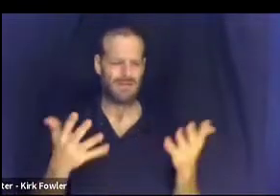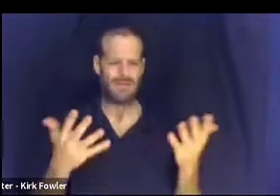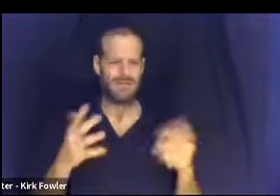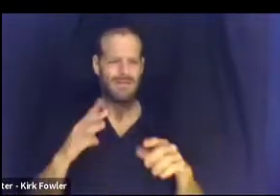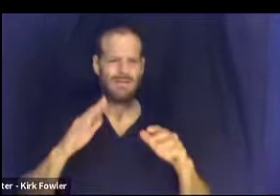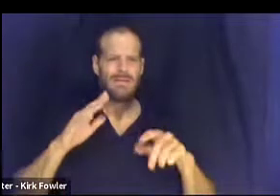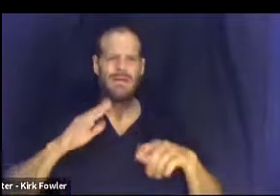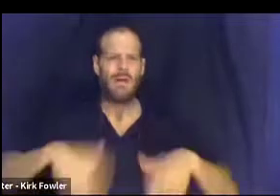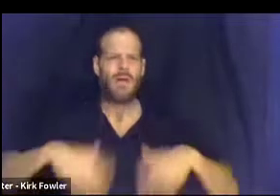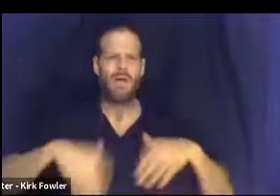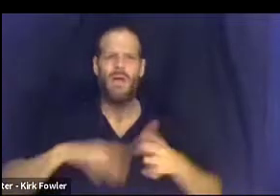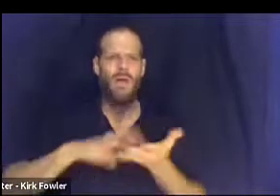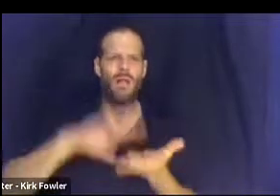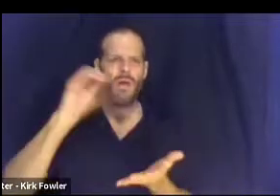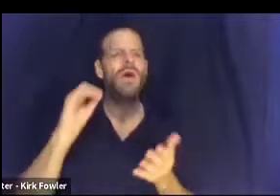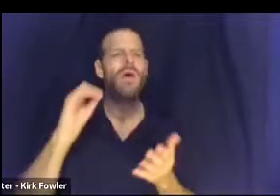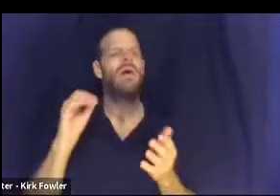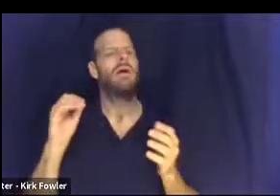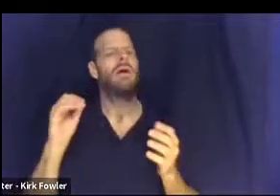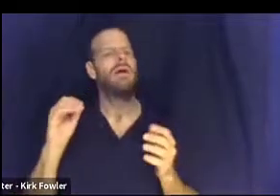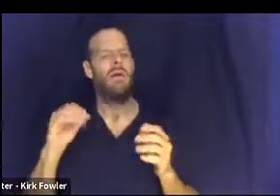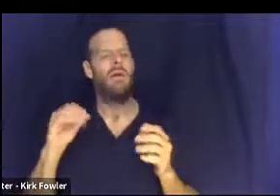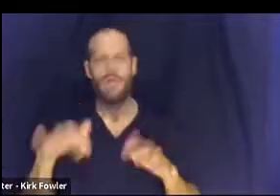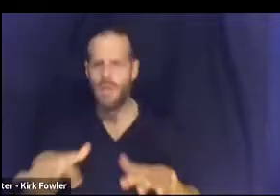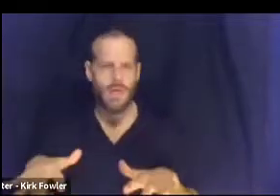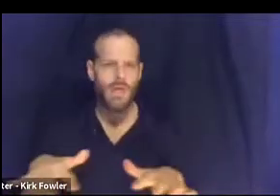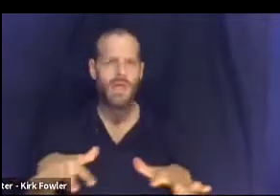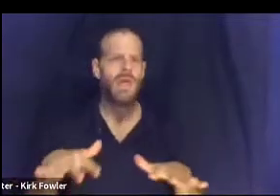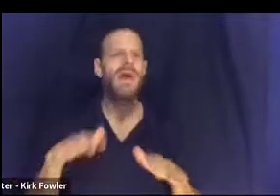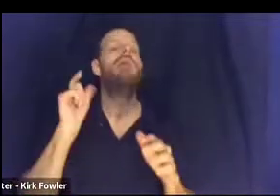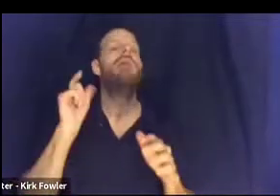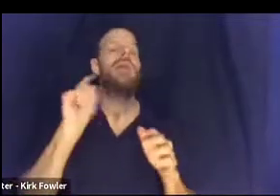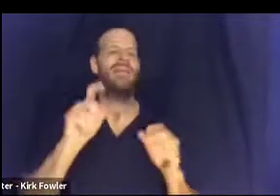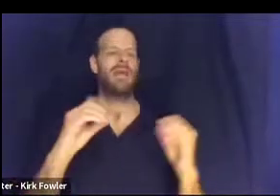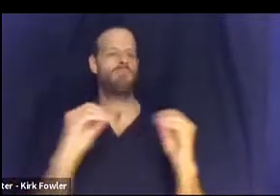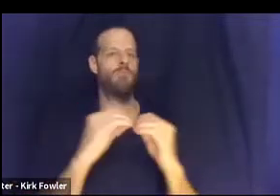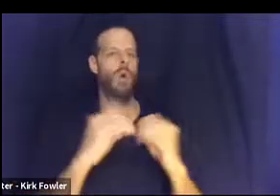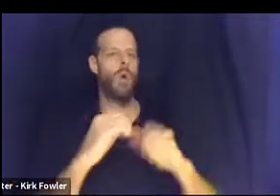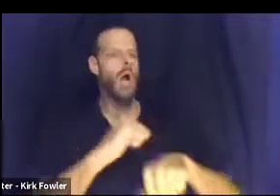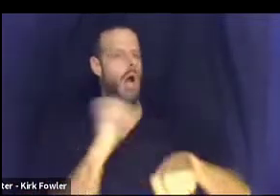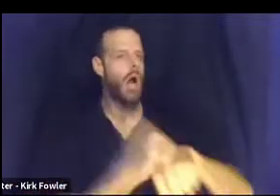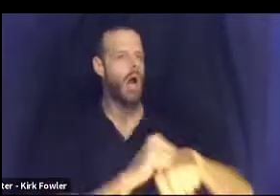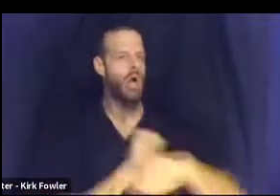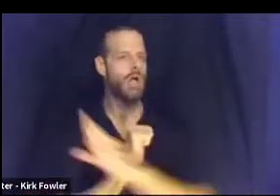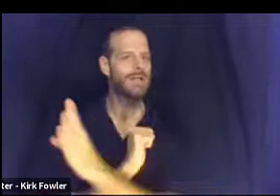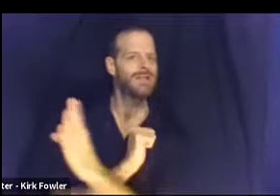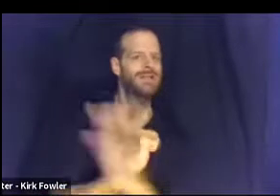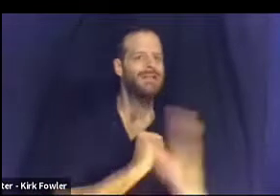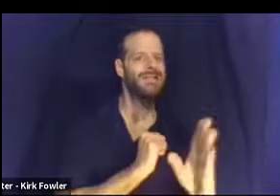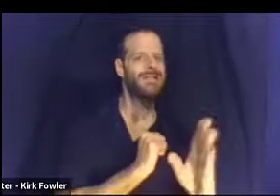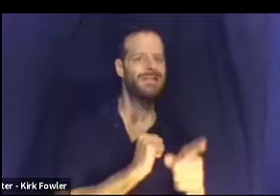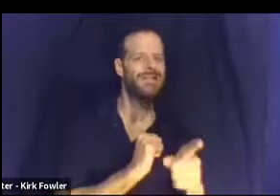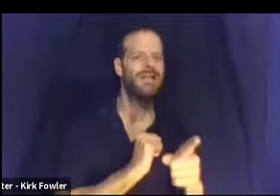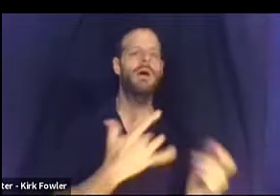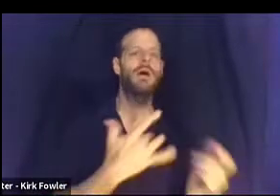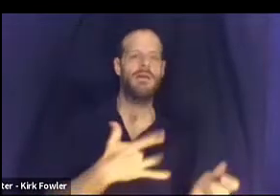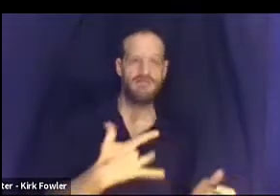that's more concrete that either looks like, feels like, or conceptually feels more like their experiences.